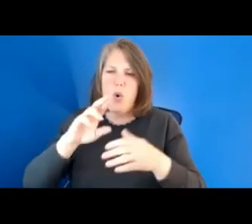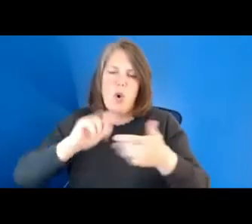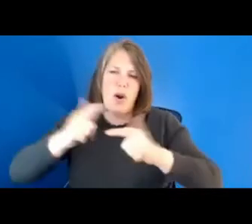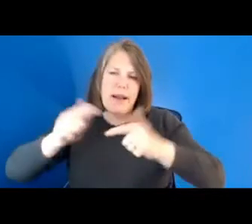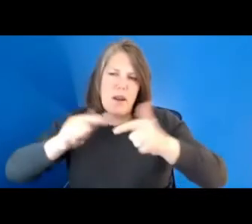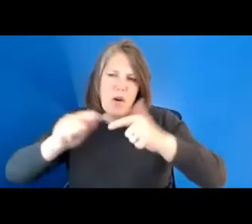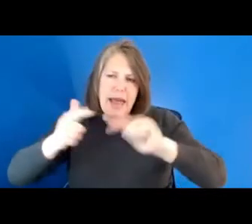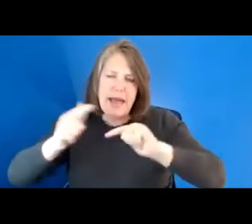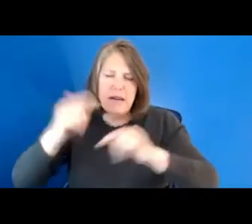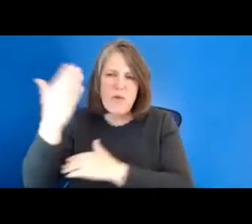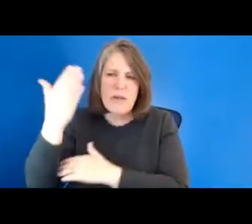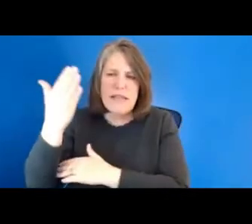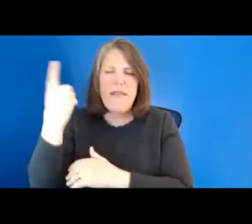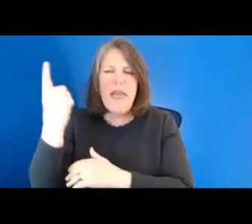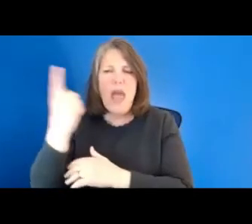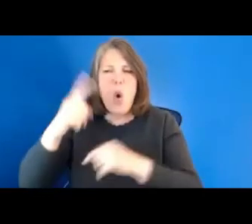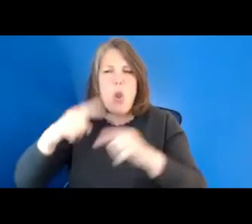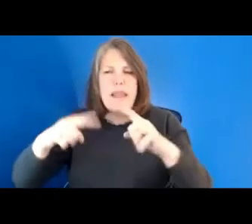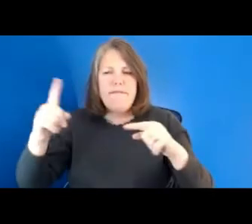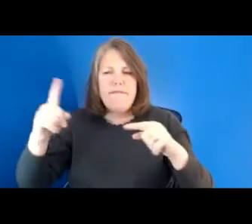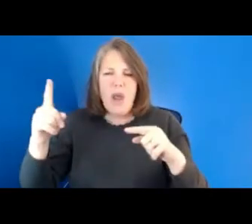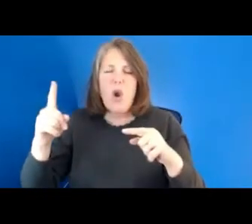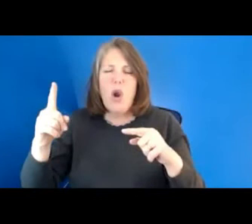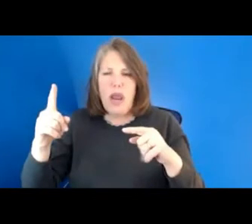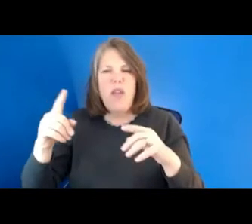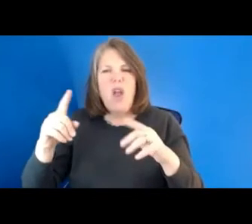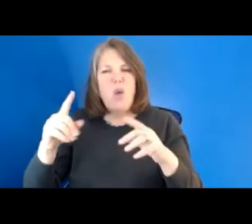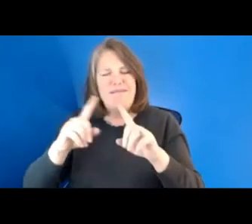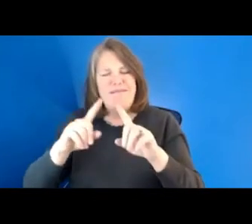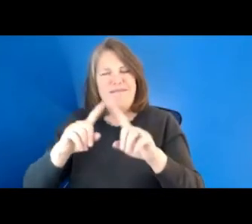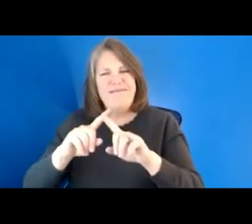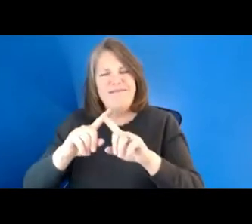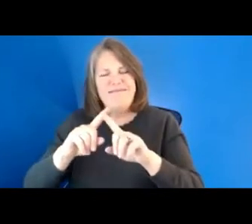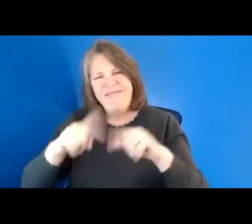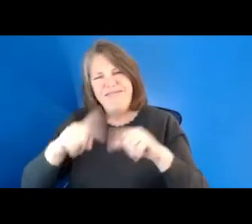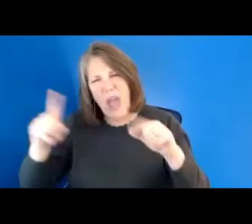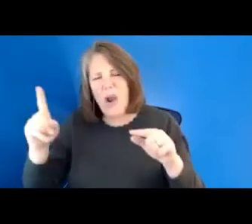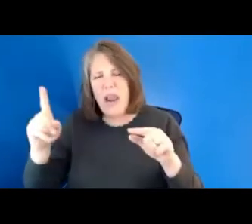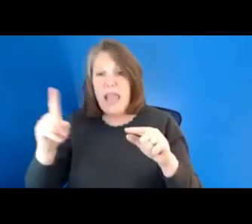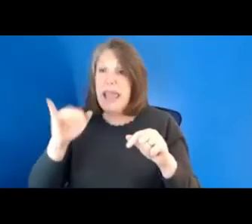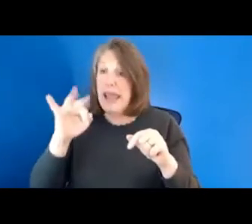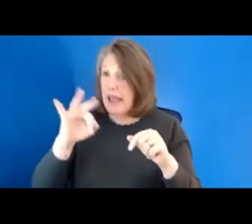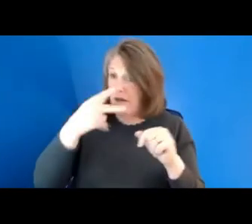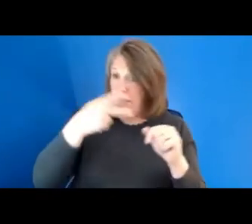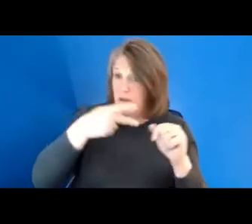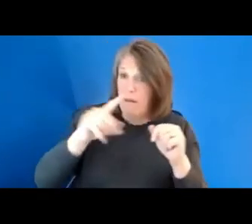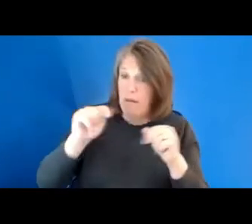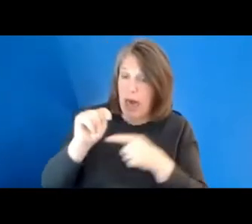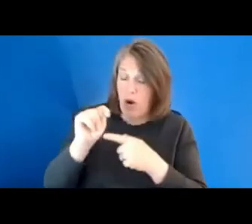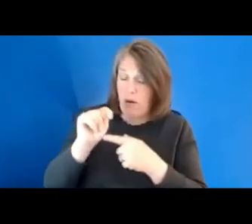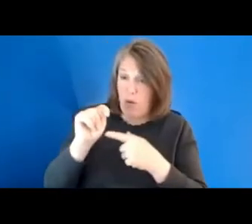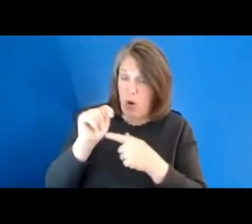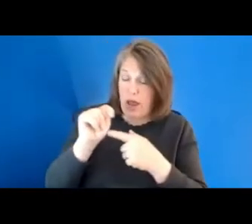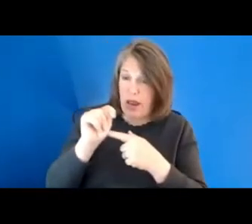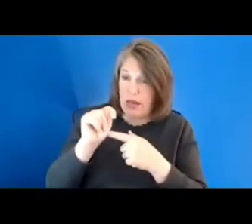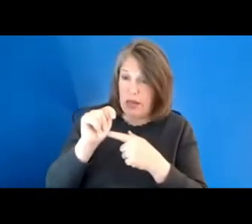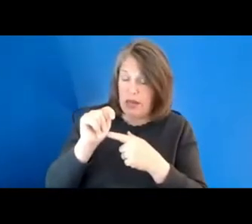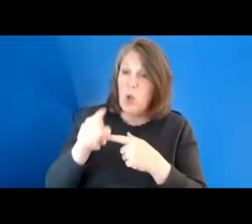17:20:53 only vary in the following way. If it is a PowerPoint, you will want to not be